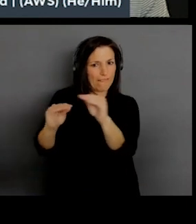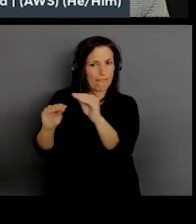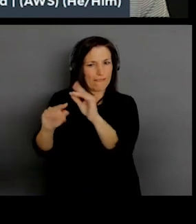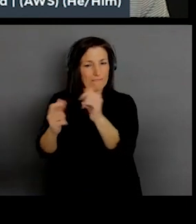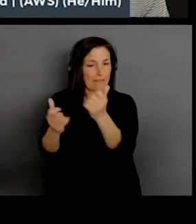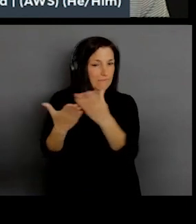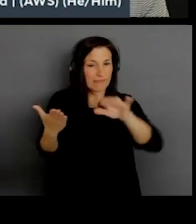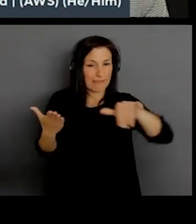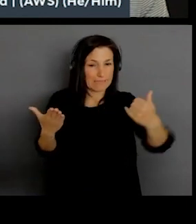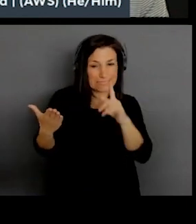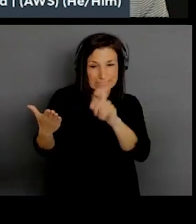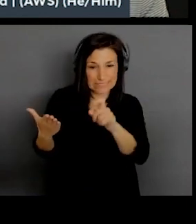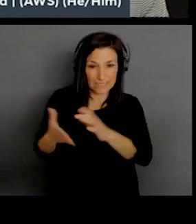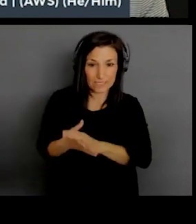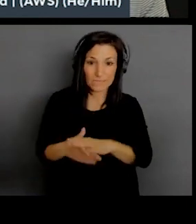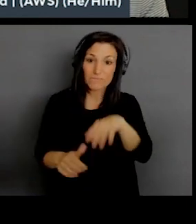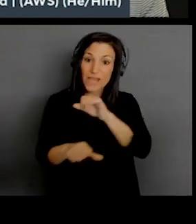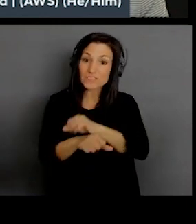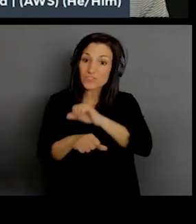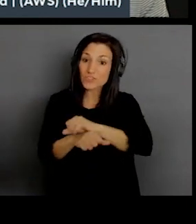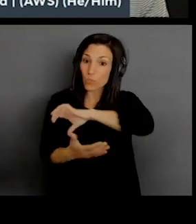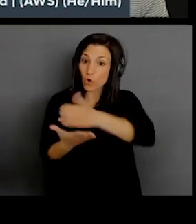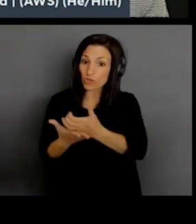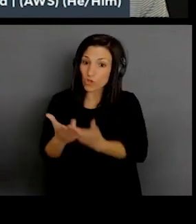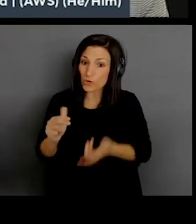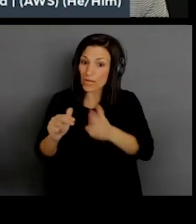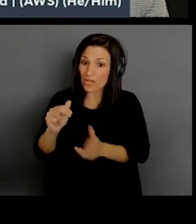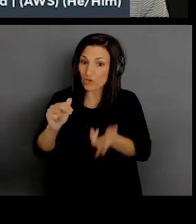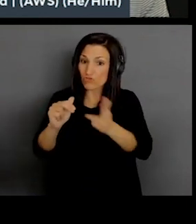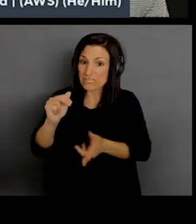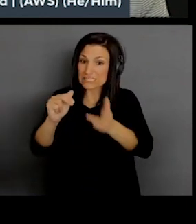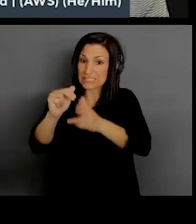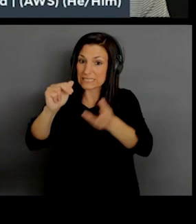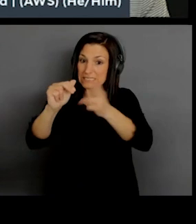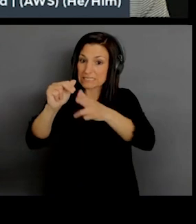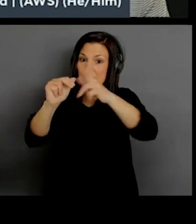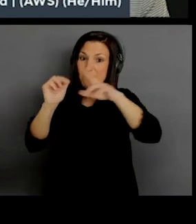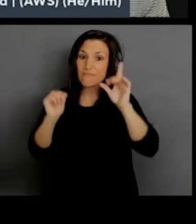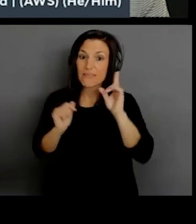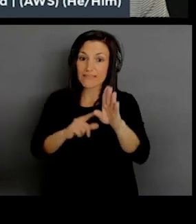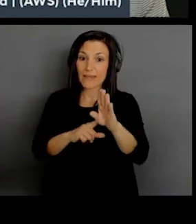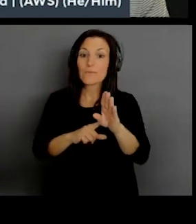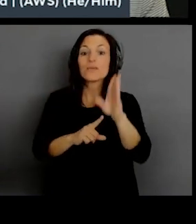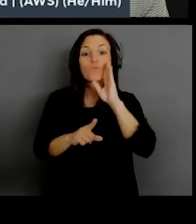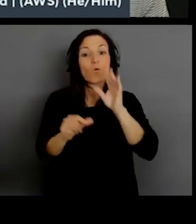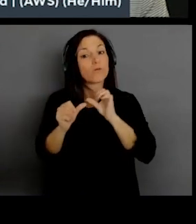As the workload continues to increase, database also continues to increase in capacity.